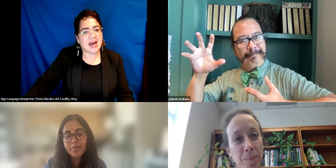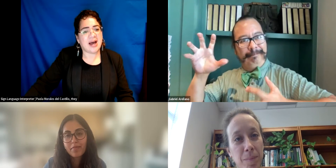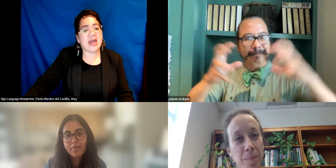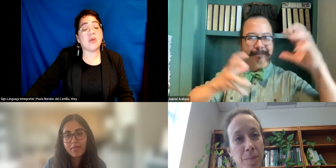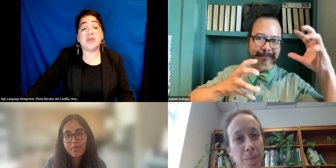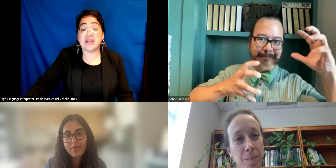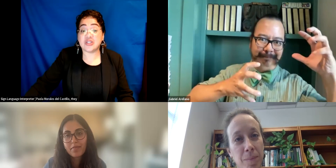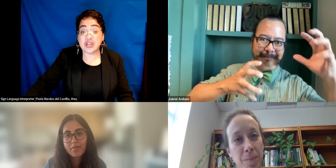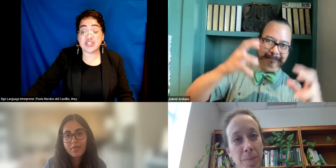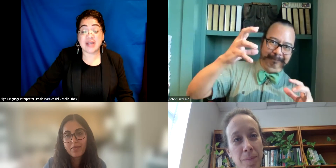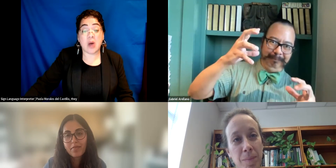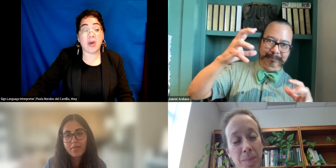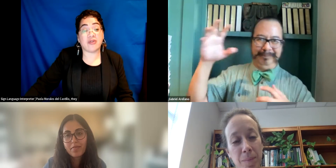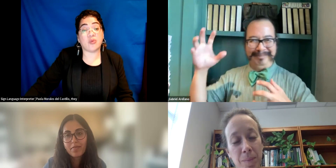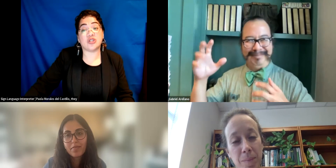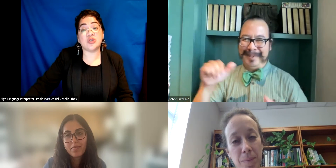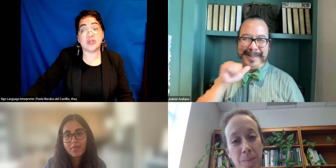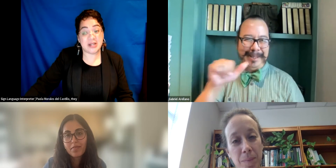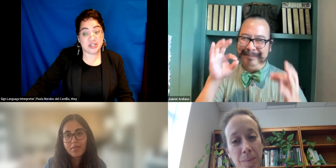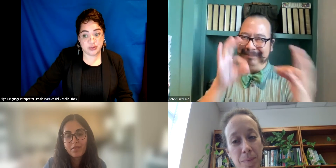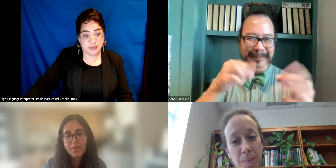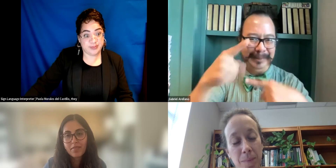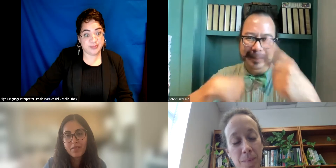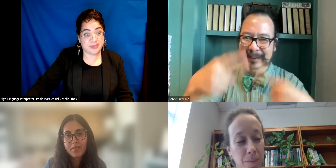Sign Language Interpreter | Paola Morales del Castillo, they: Uh if the illustrations, however, were two-dimensional,